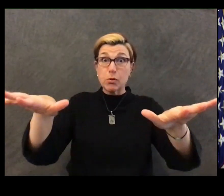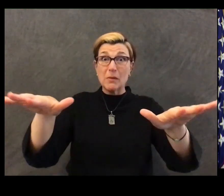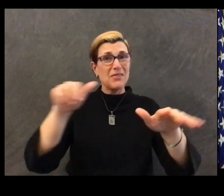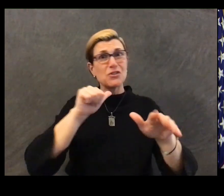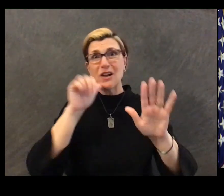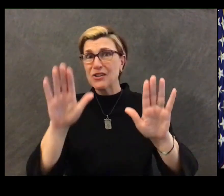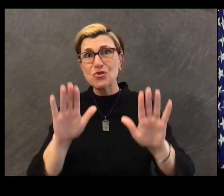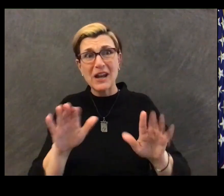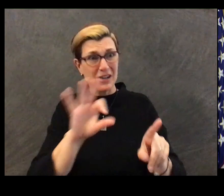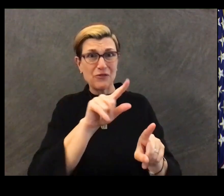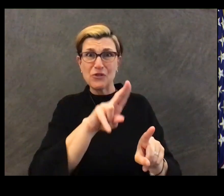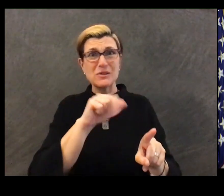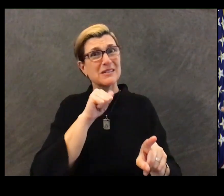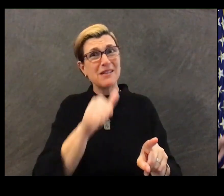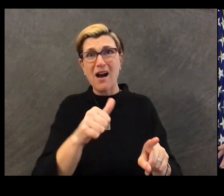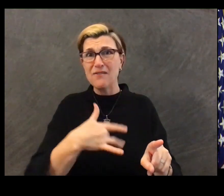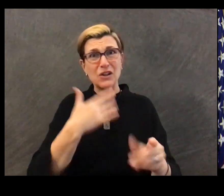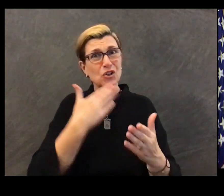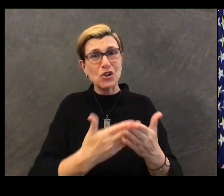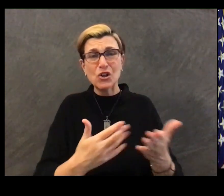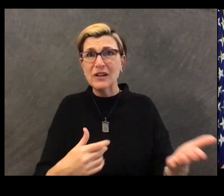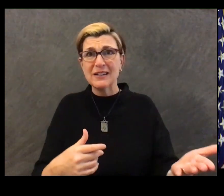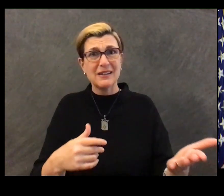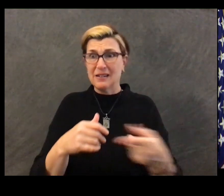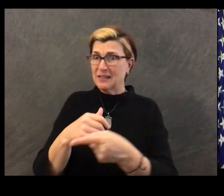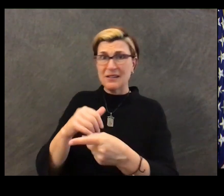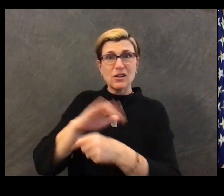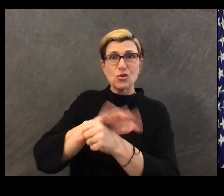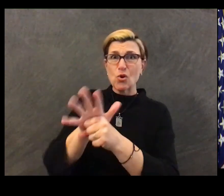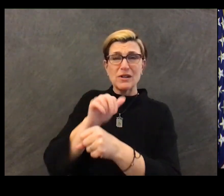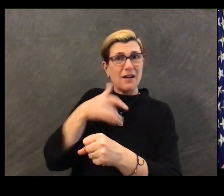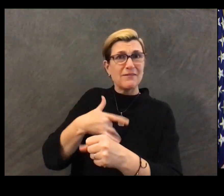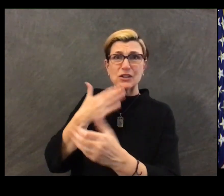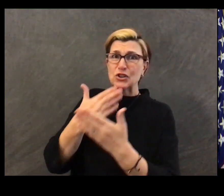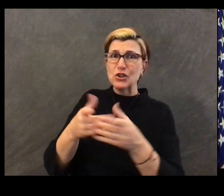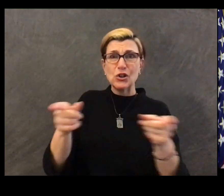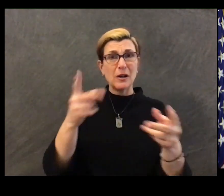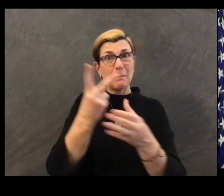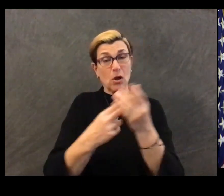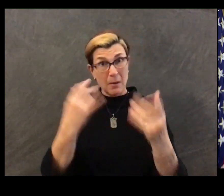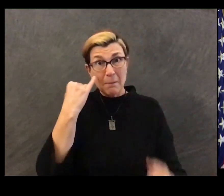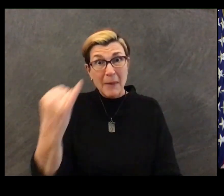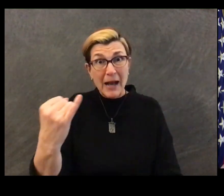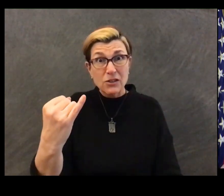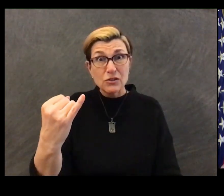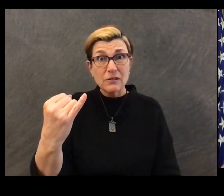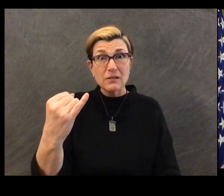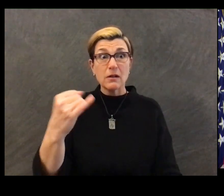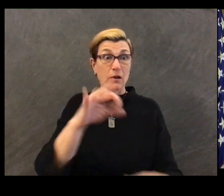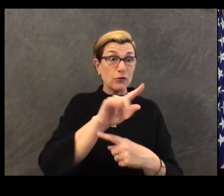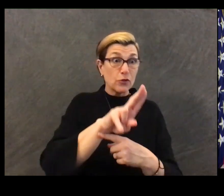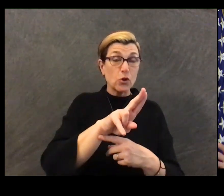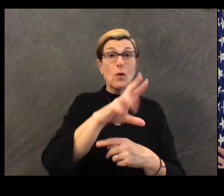have them both but if we have embers of Corona coupled with the flu that's not